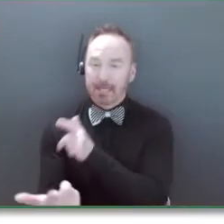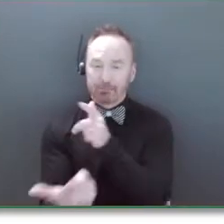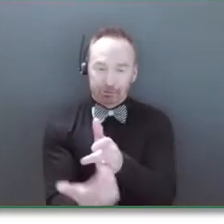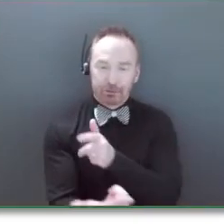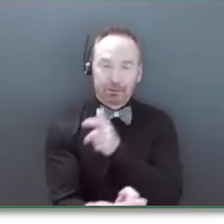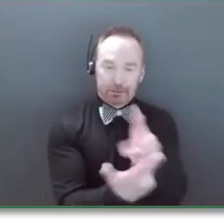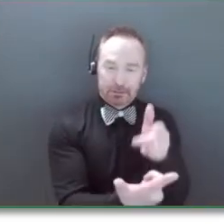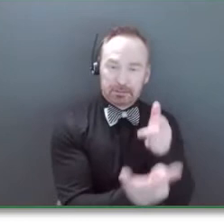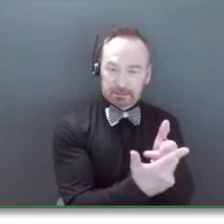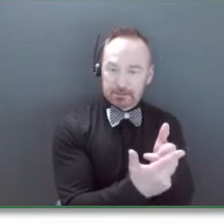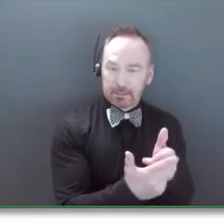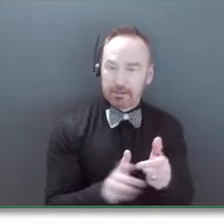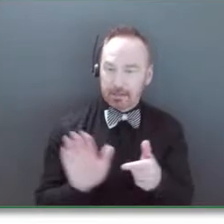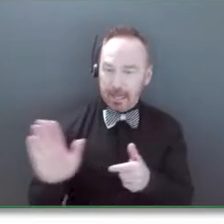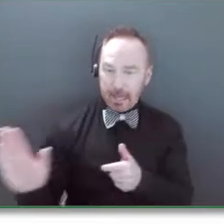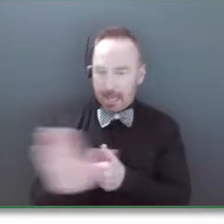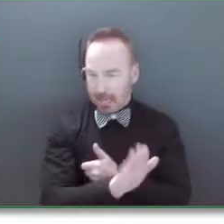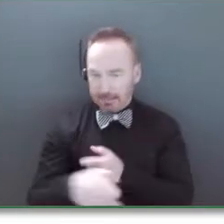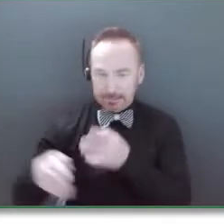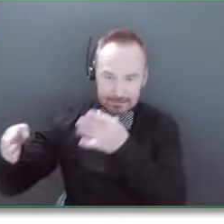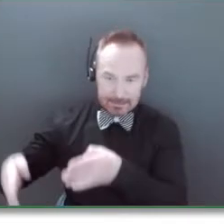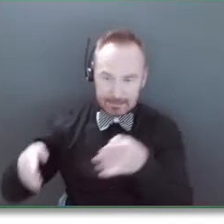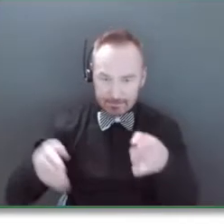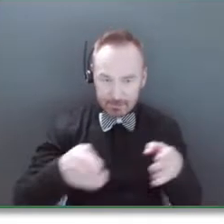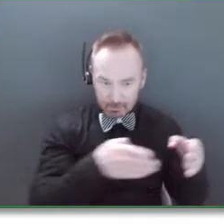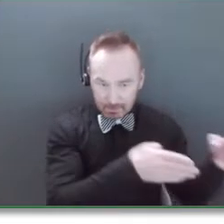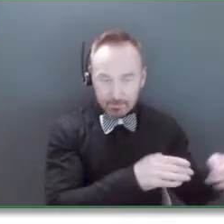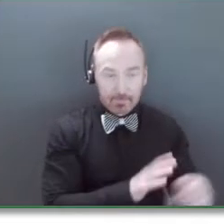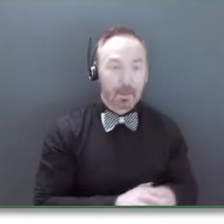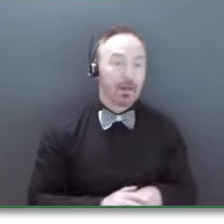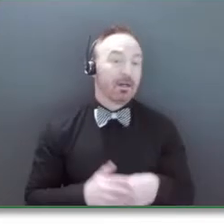For example, some people book hikes and go out on their own with friends and